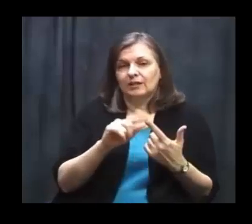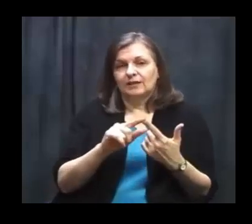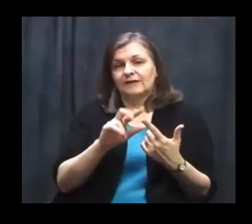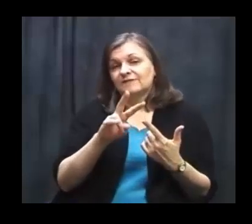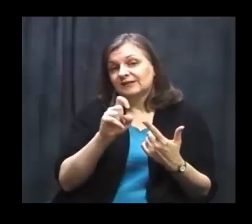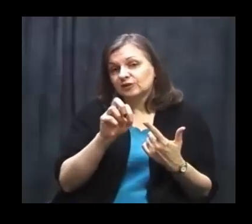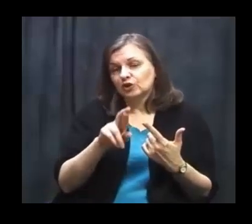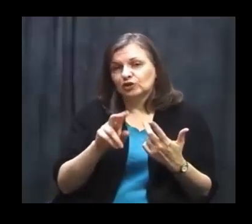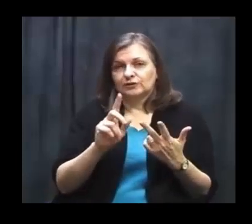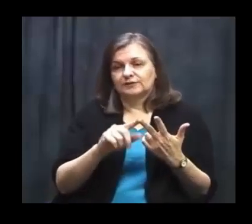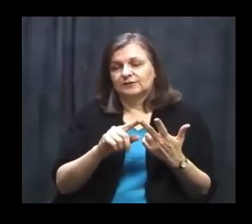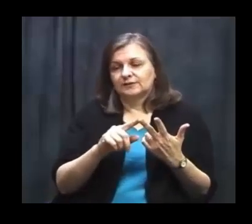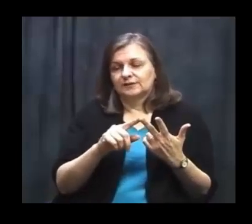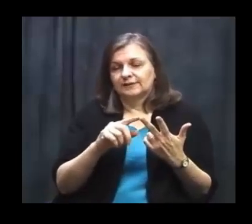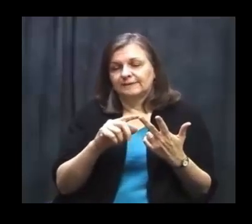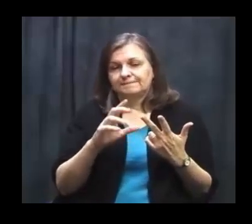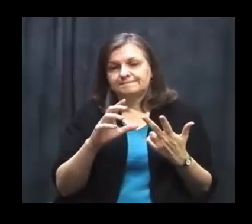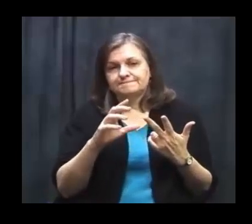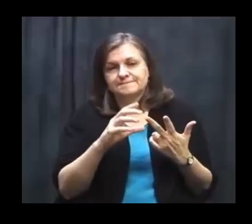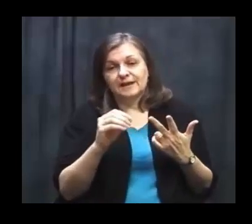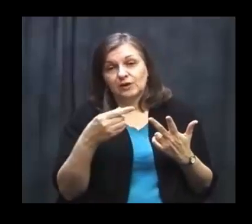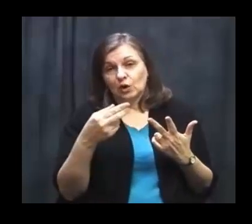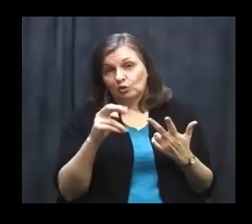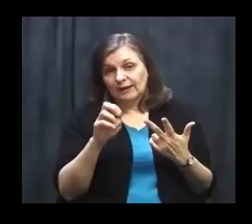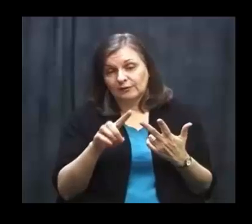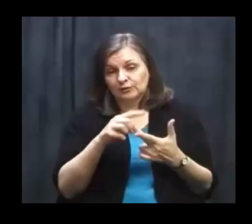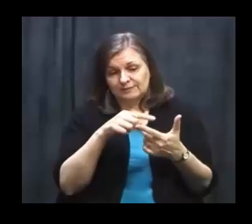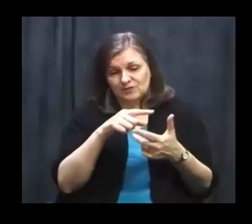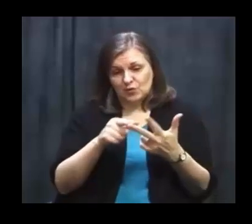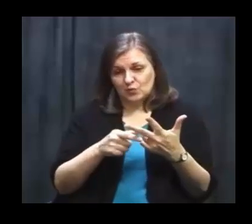dermal tissue ground tissue vascular tissue remember a leaf is an organ so it